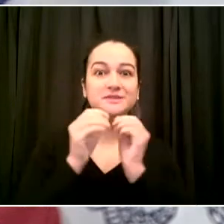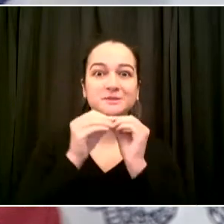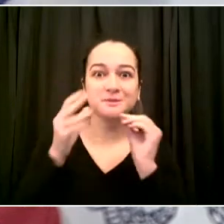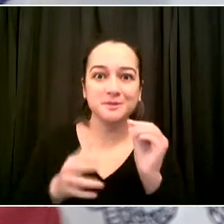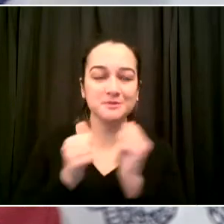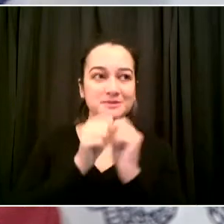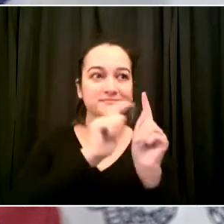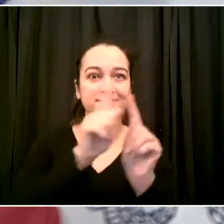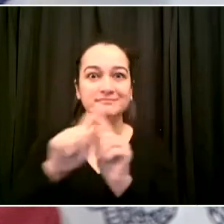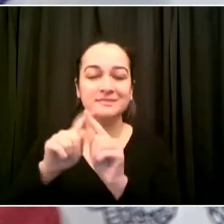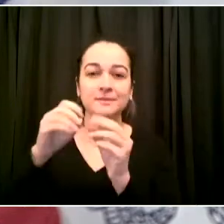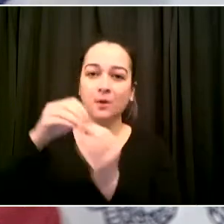AND GET THE